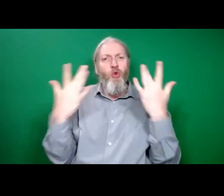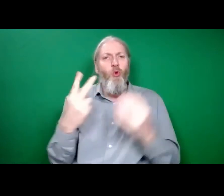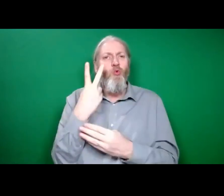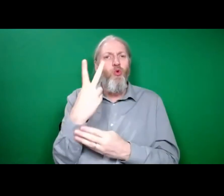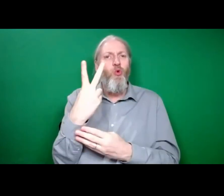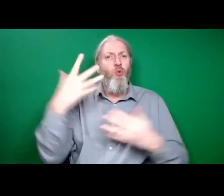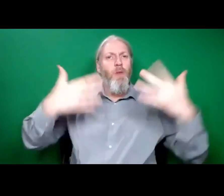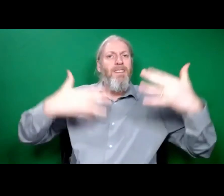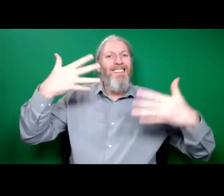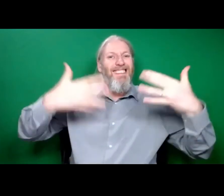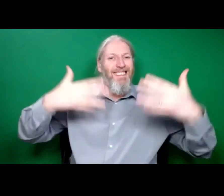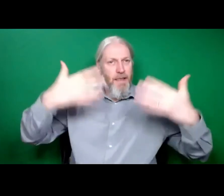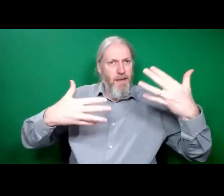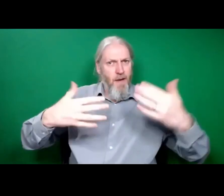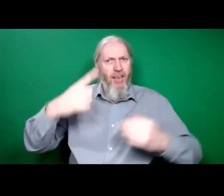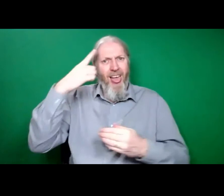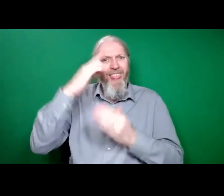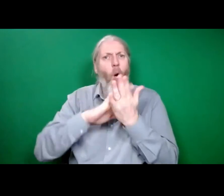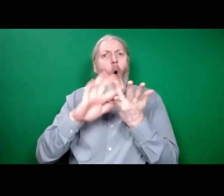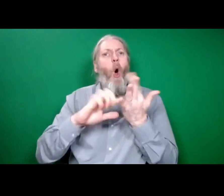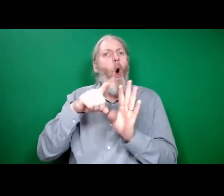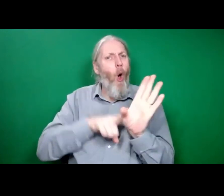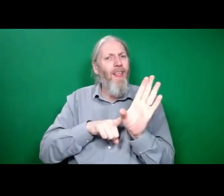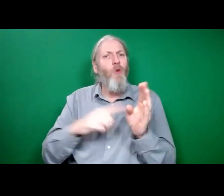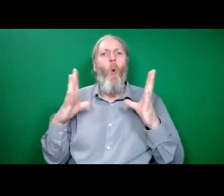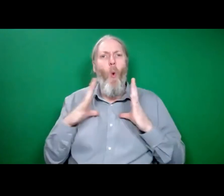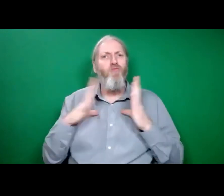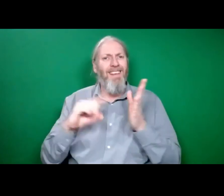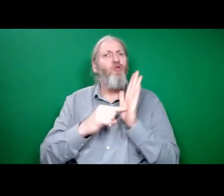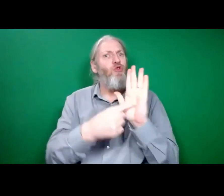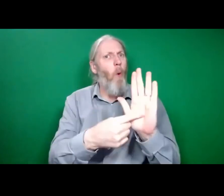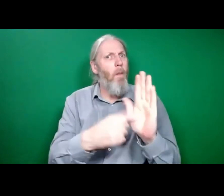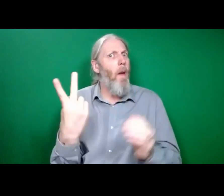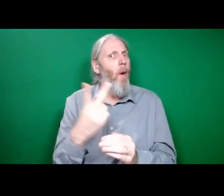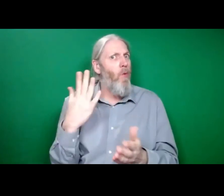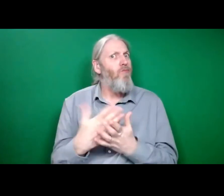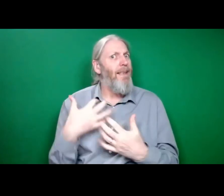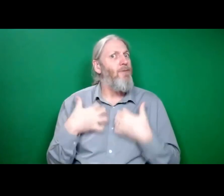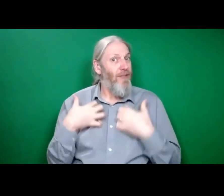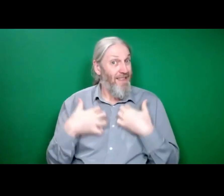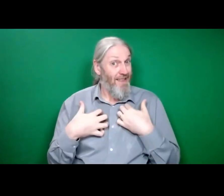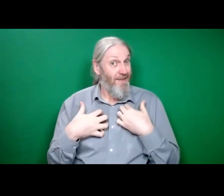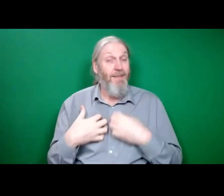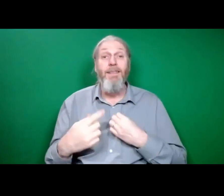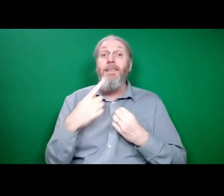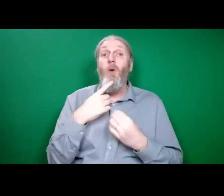potentially work in the Marks & Spencer's in Basildon. We never want to rile the places we go into. We always have meetings with Councils first. If there is